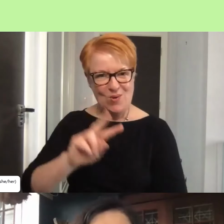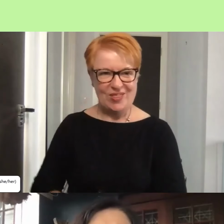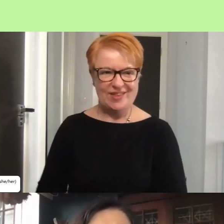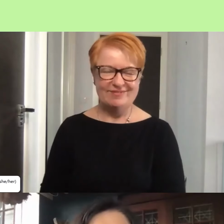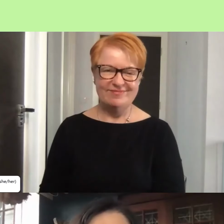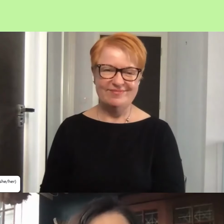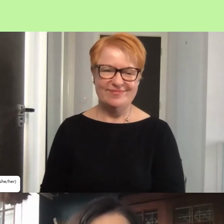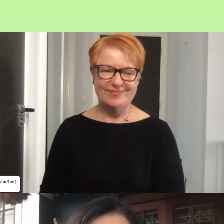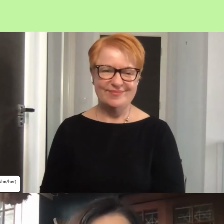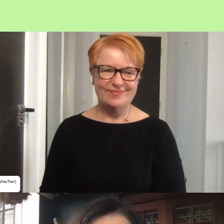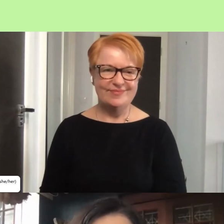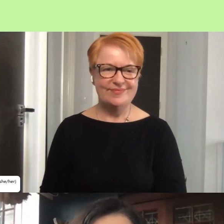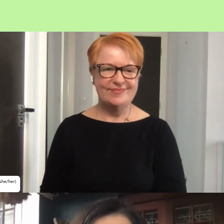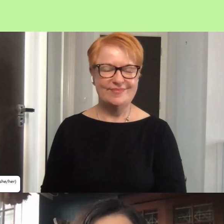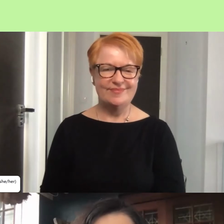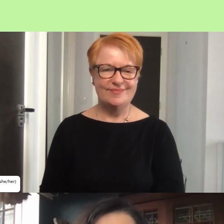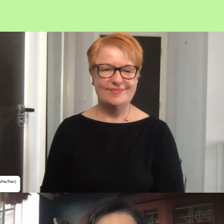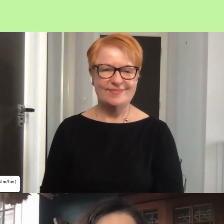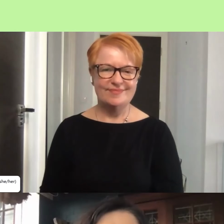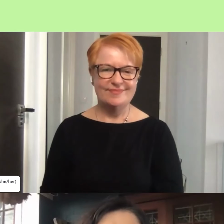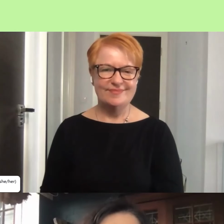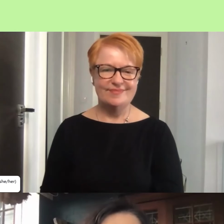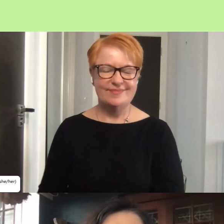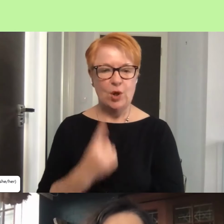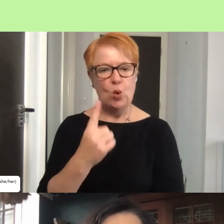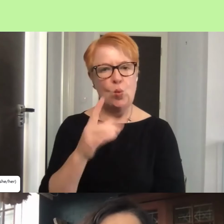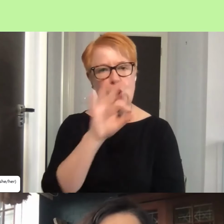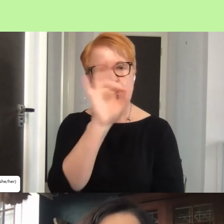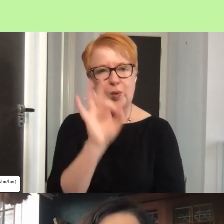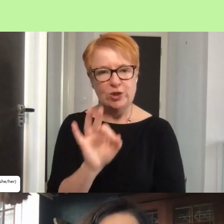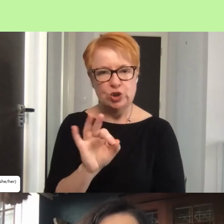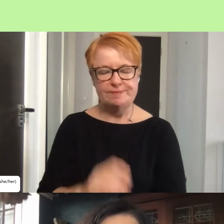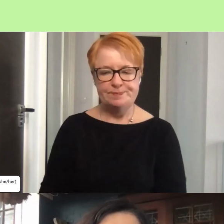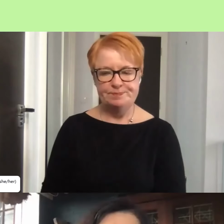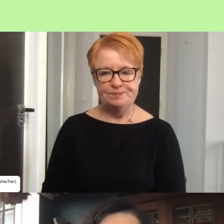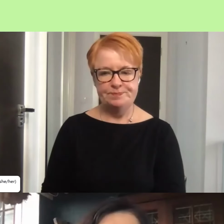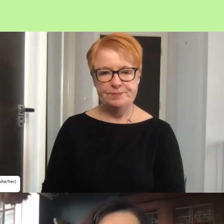So, one of the questions, have you ever encountered – Nico asks –